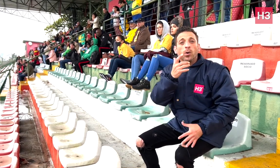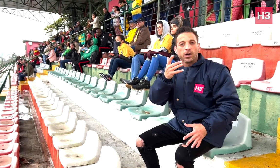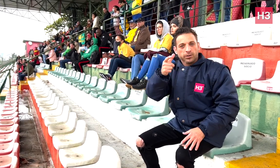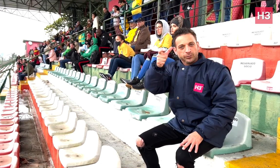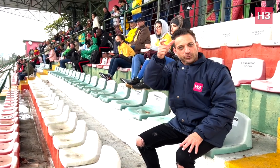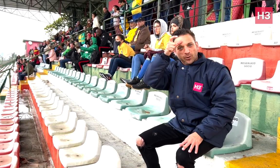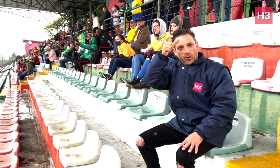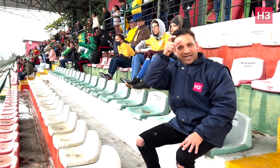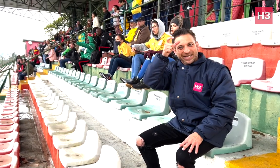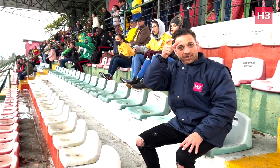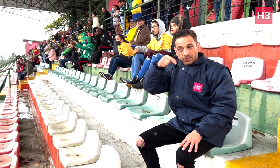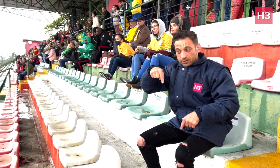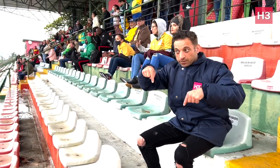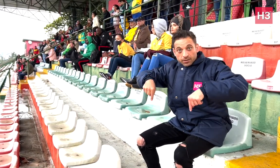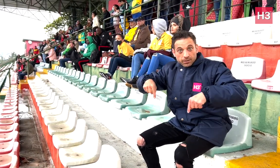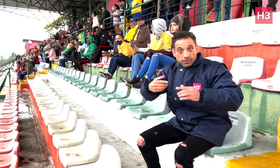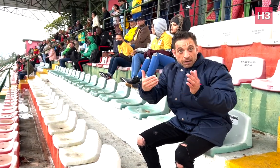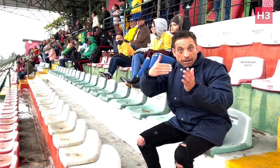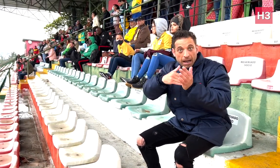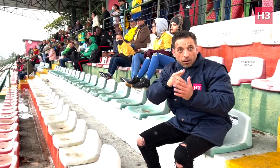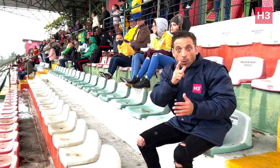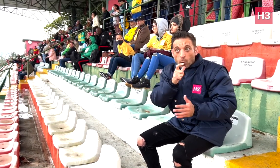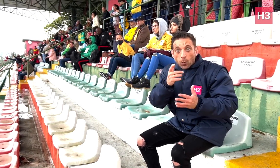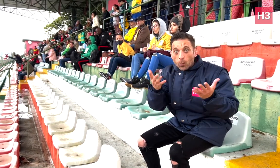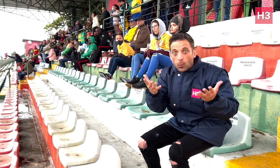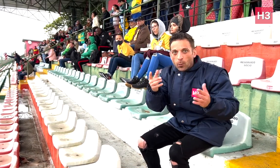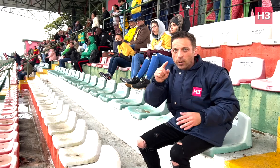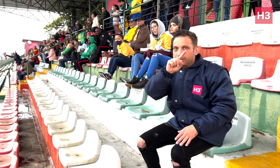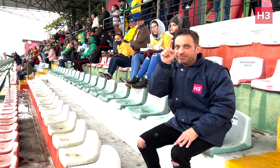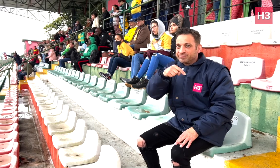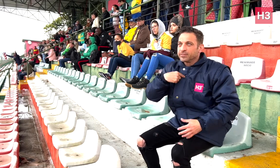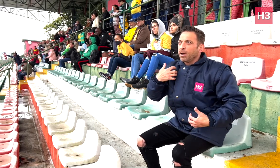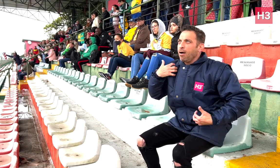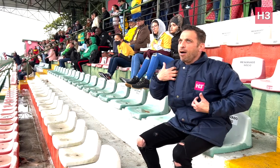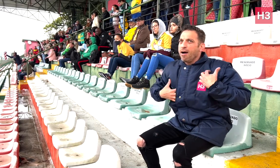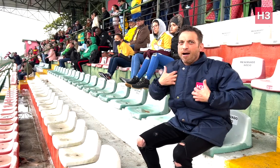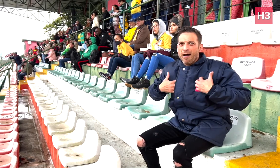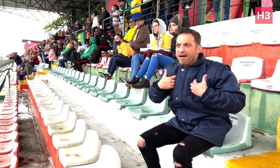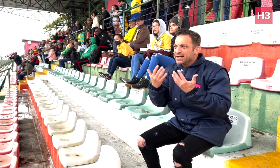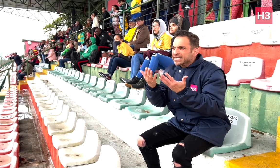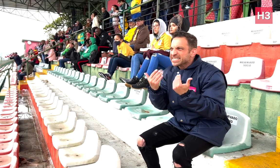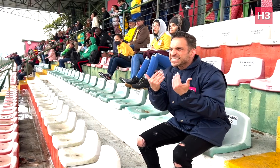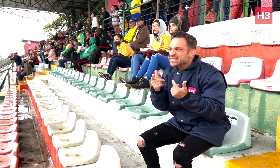in Samsun, Turkey. I'm eager to find out!